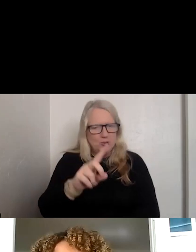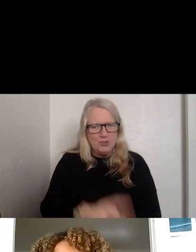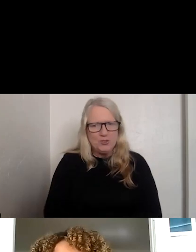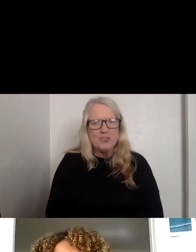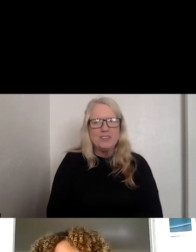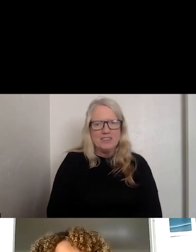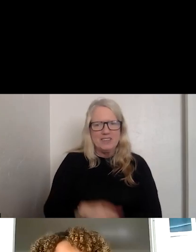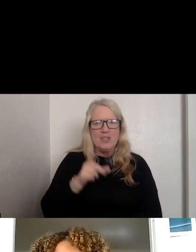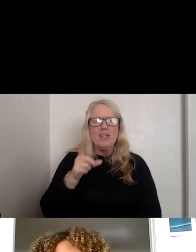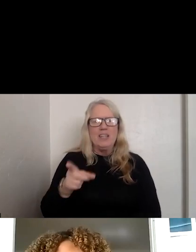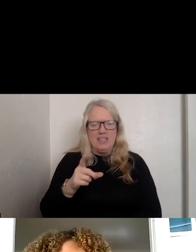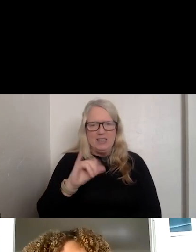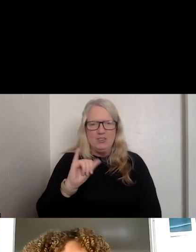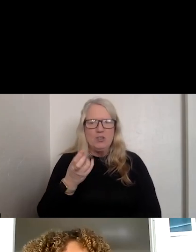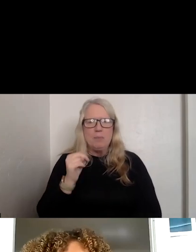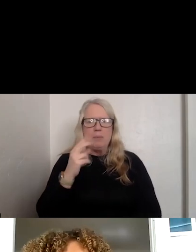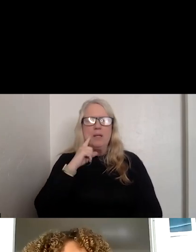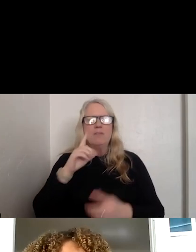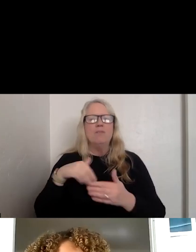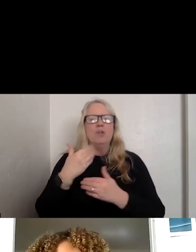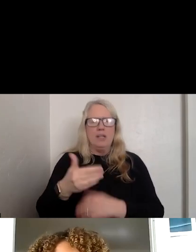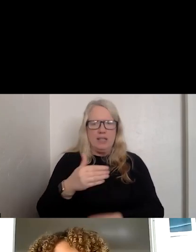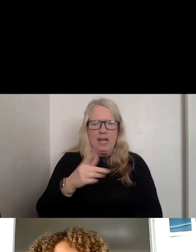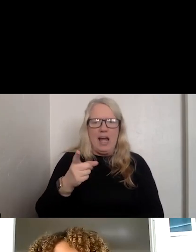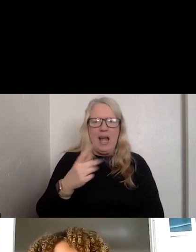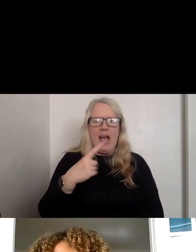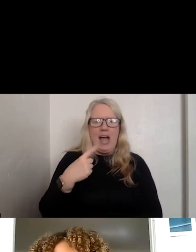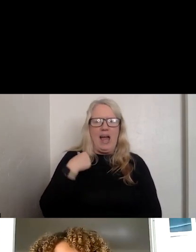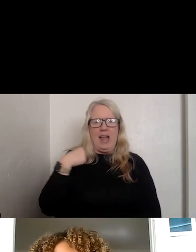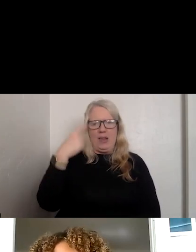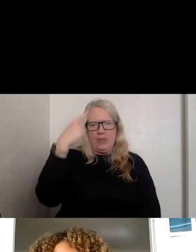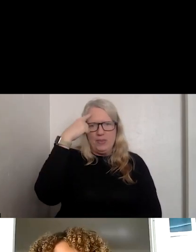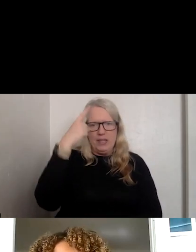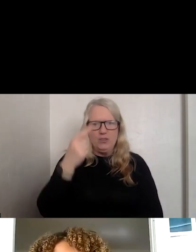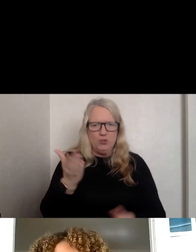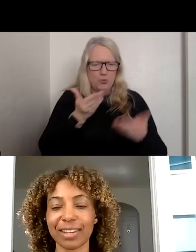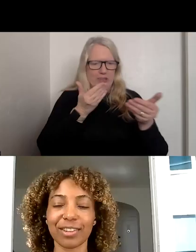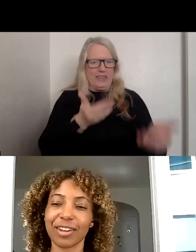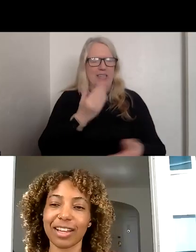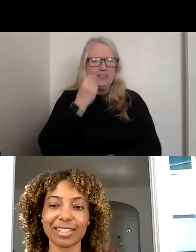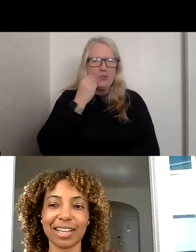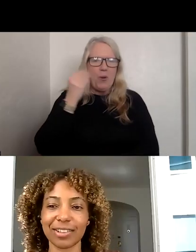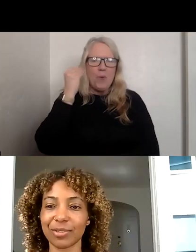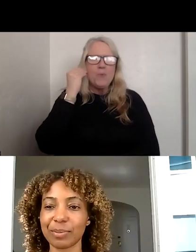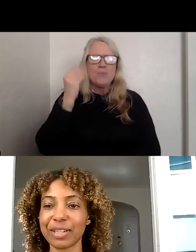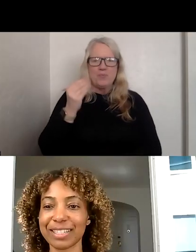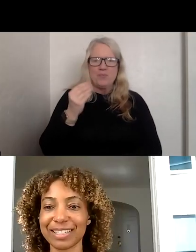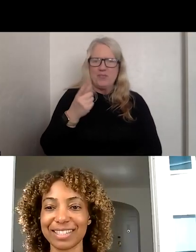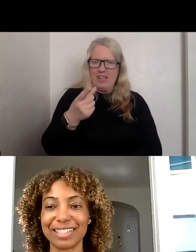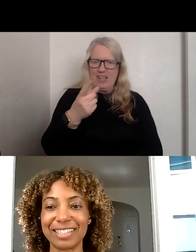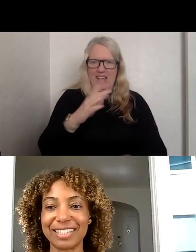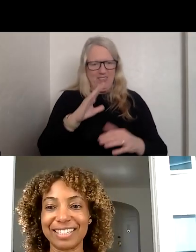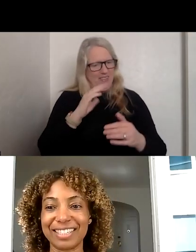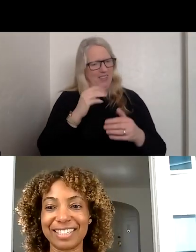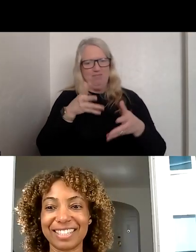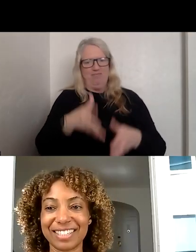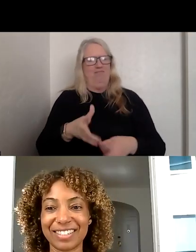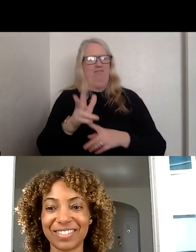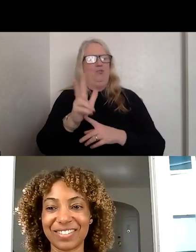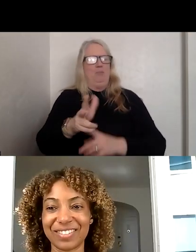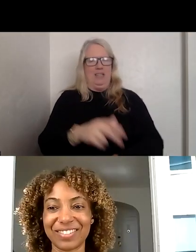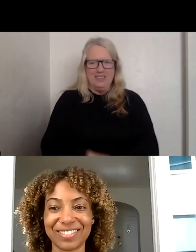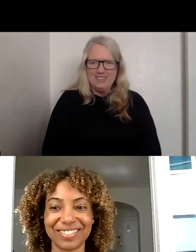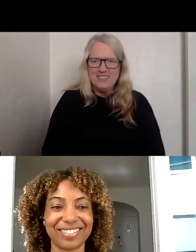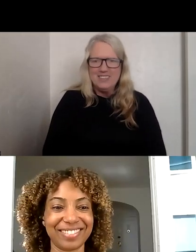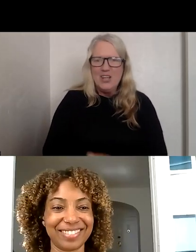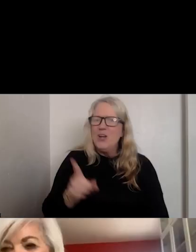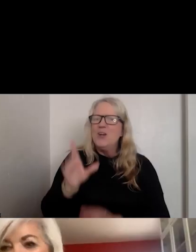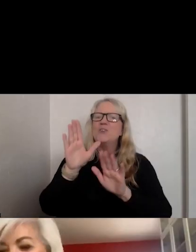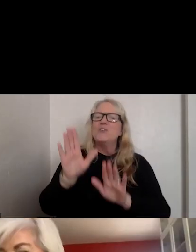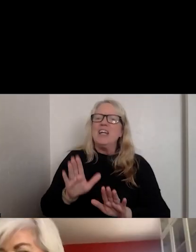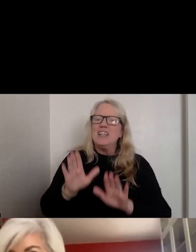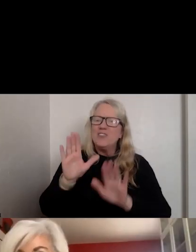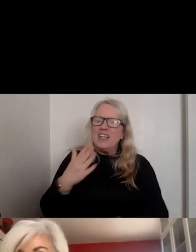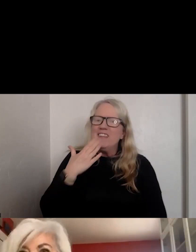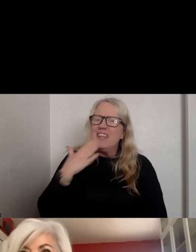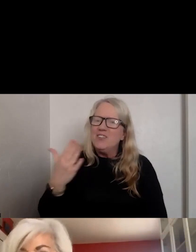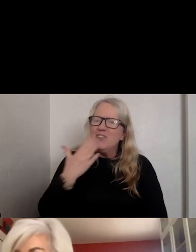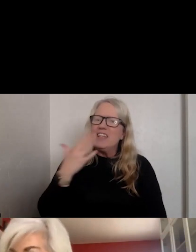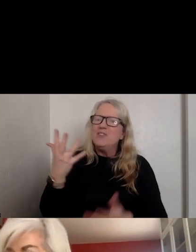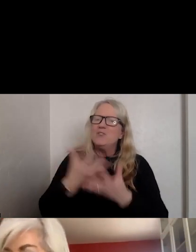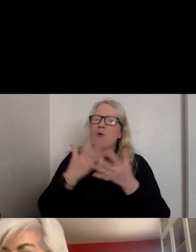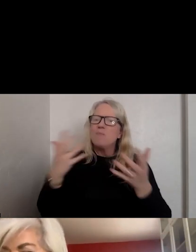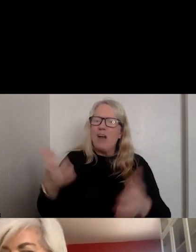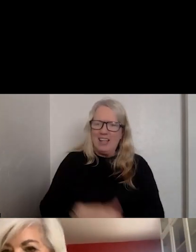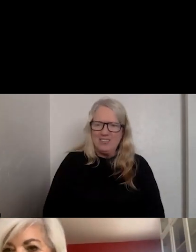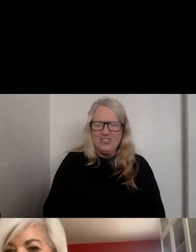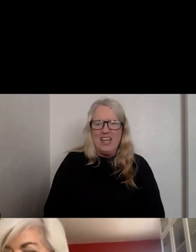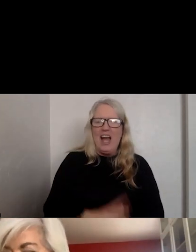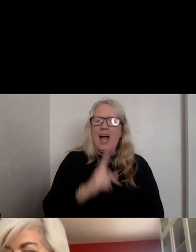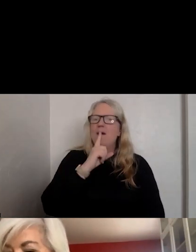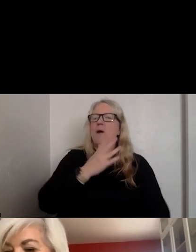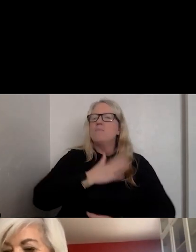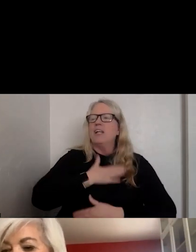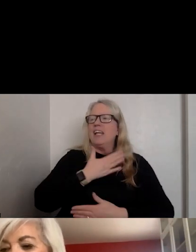JOAN FOR THE NASMHPD UPDATE. >>: GREAT, I AM HAPPY TO BE HERE TODAY.